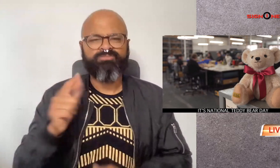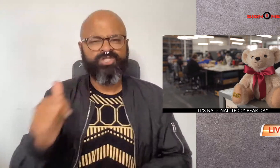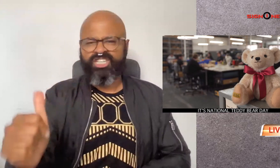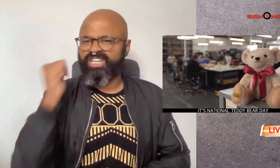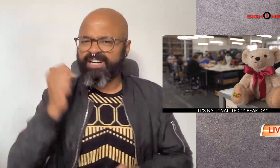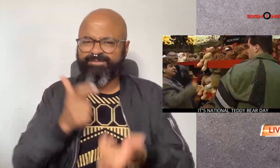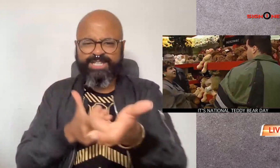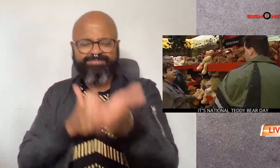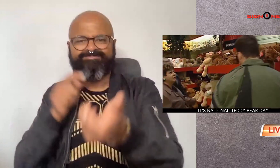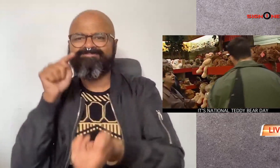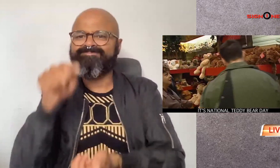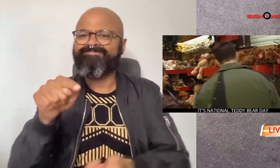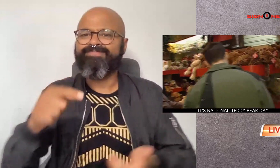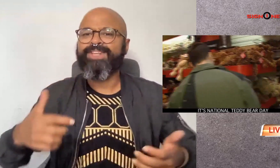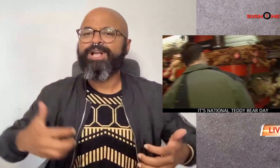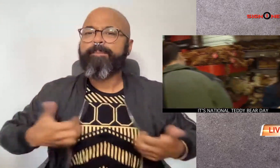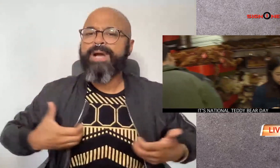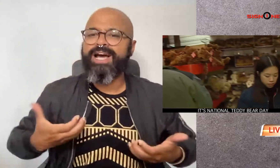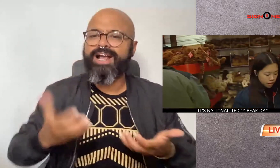and refused to shoot a bear cub